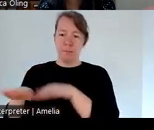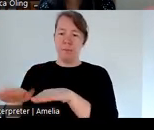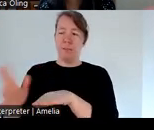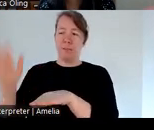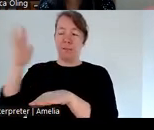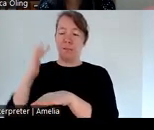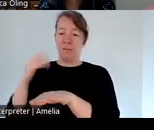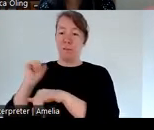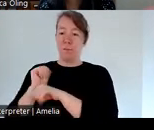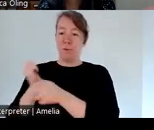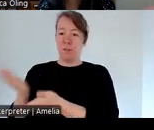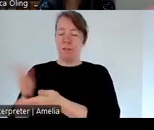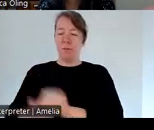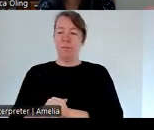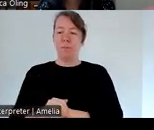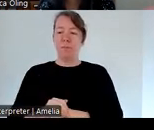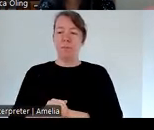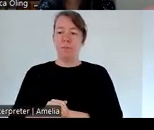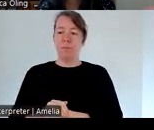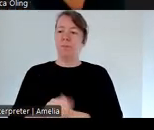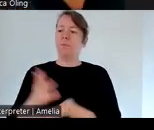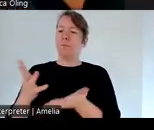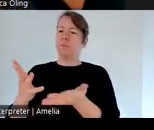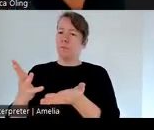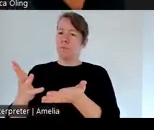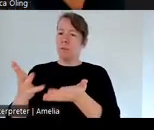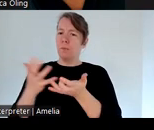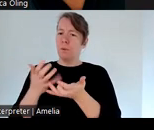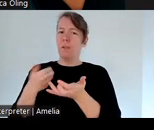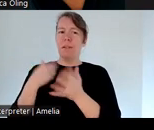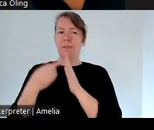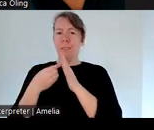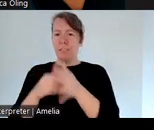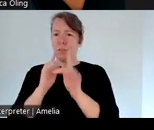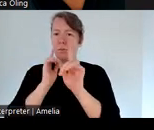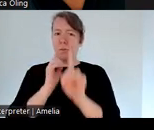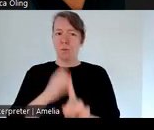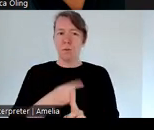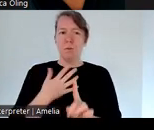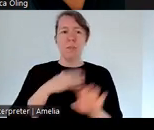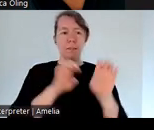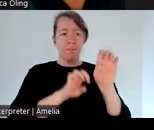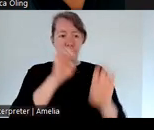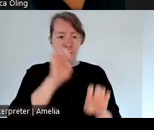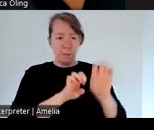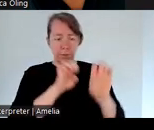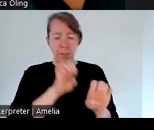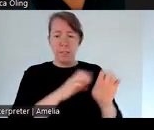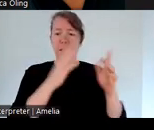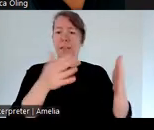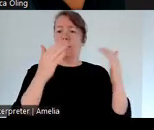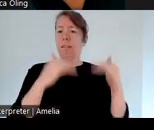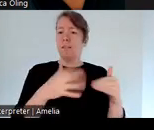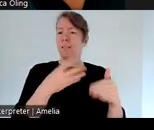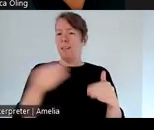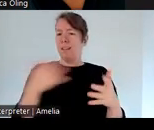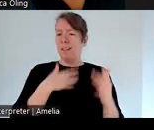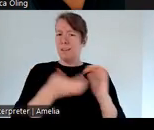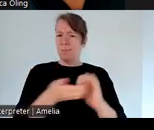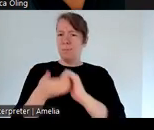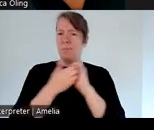And we wanted, we had some initial goals of evaluating e-resources, but we also wanted to build community around accessibility,